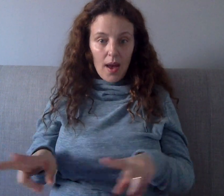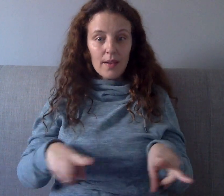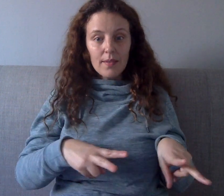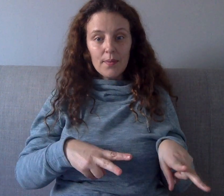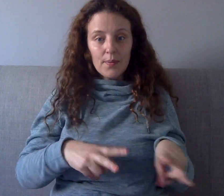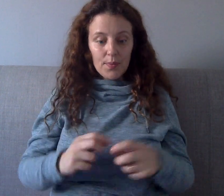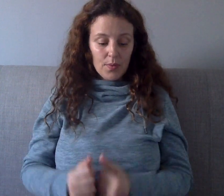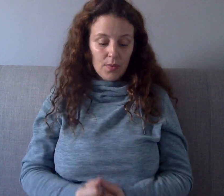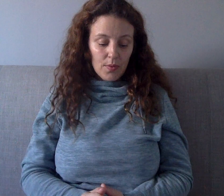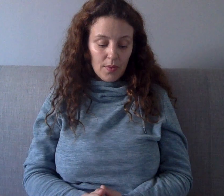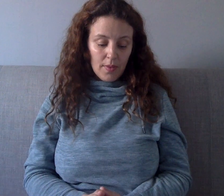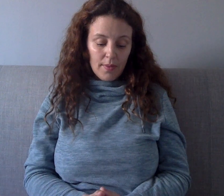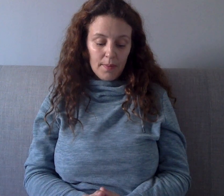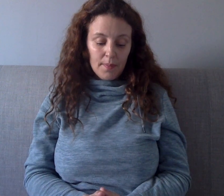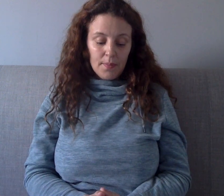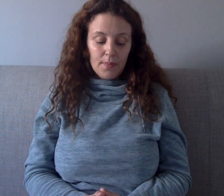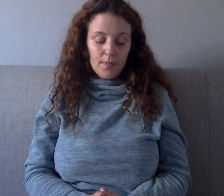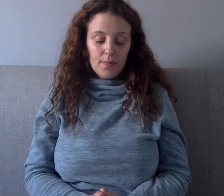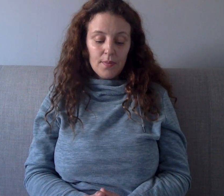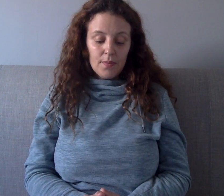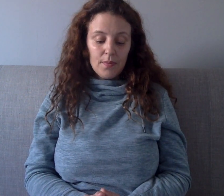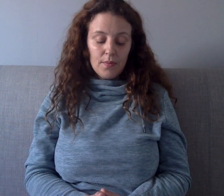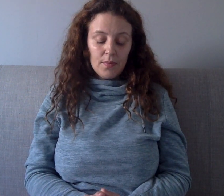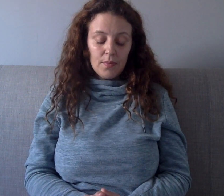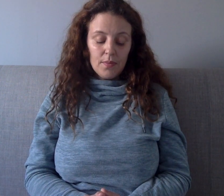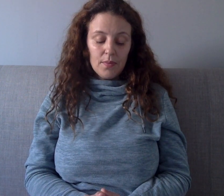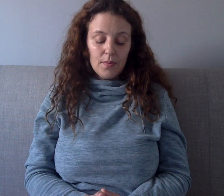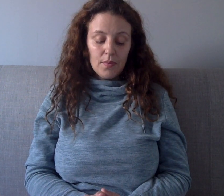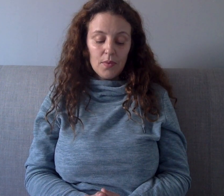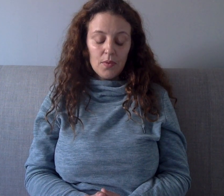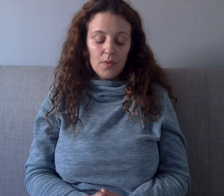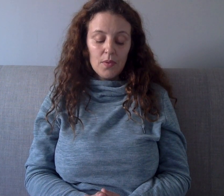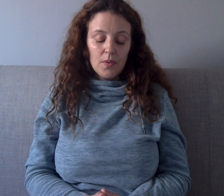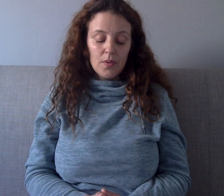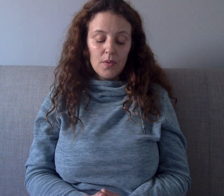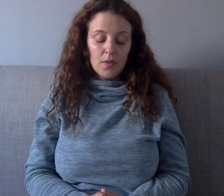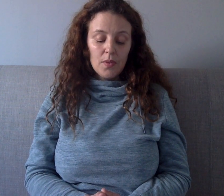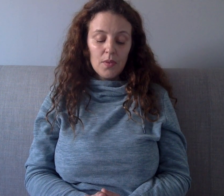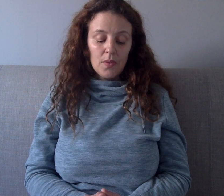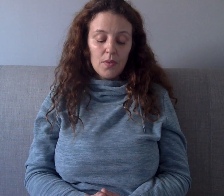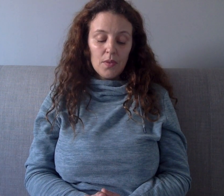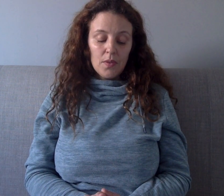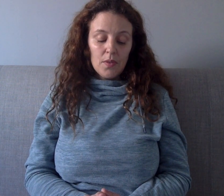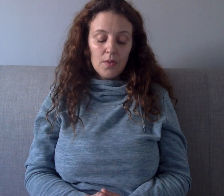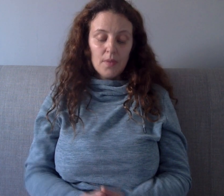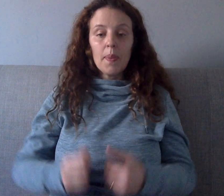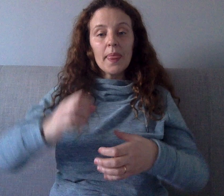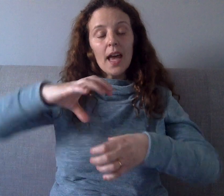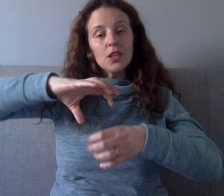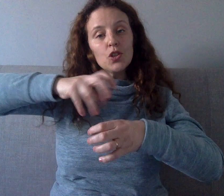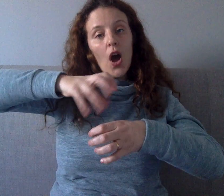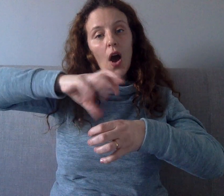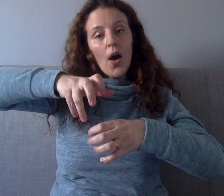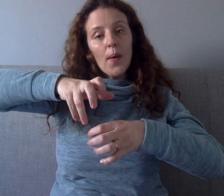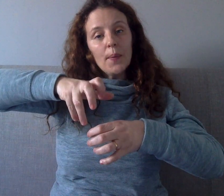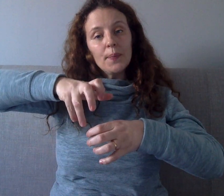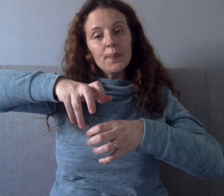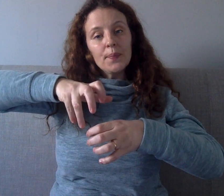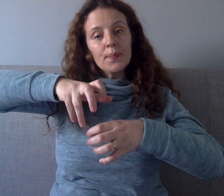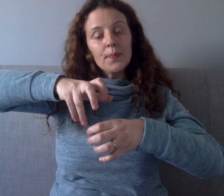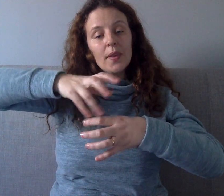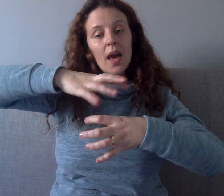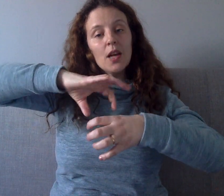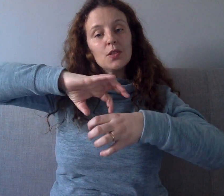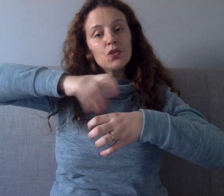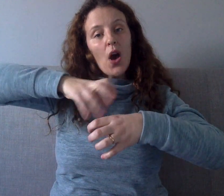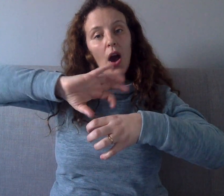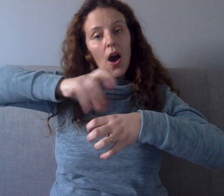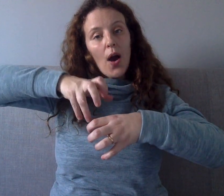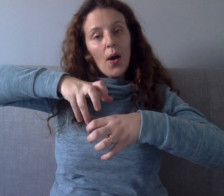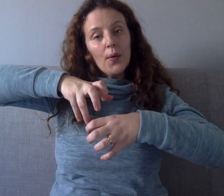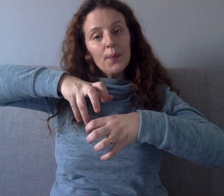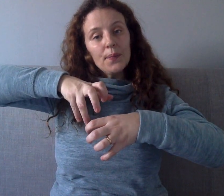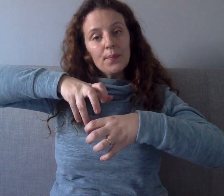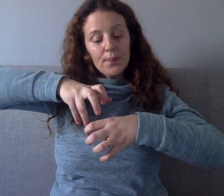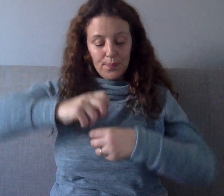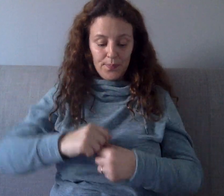JAR